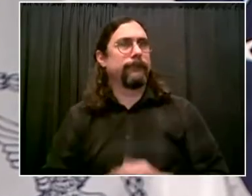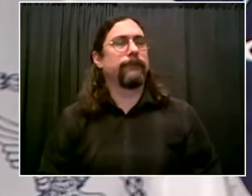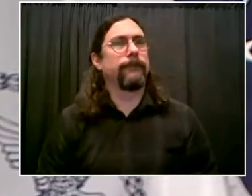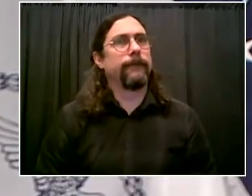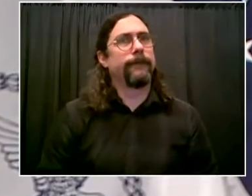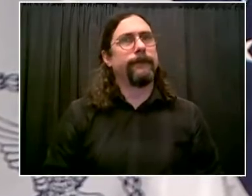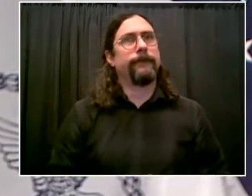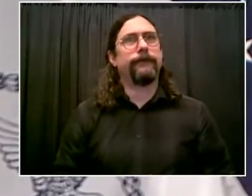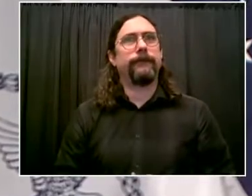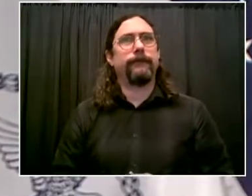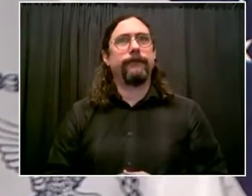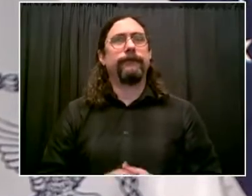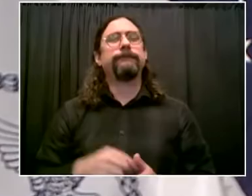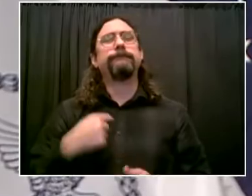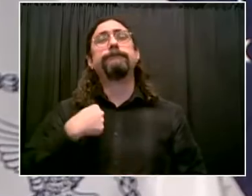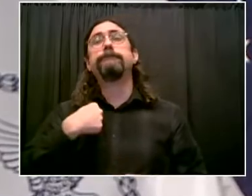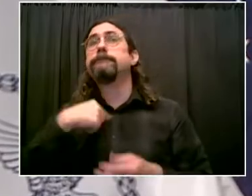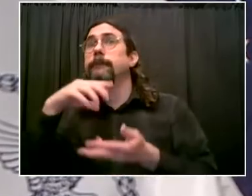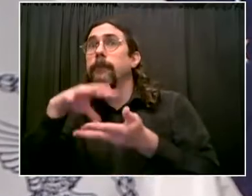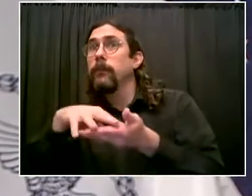CULTURE, JUAN MANUEL.